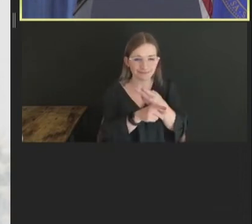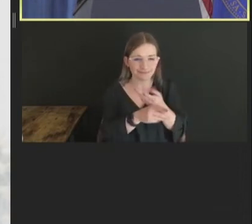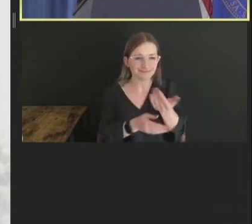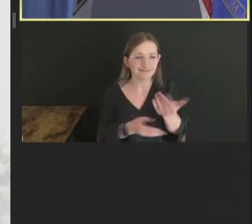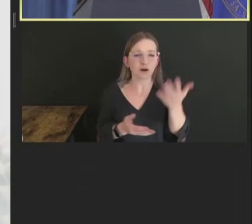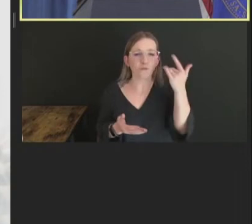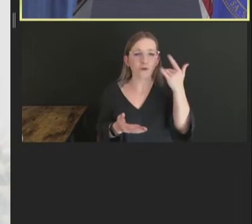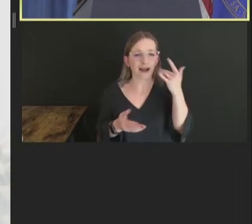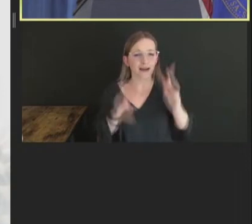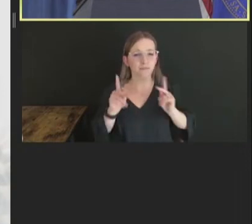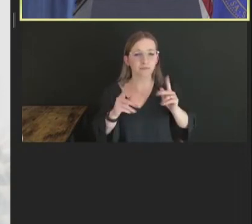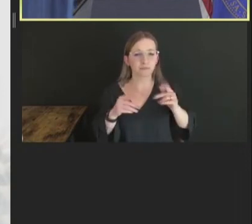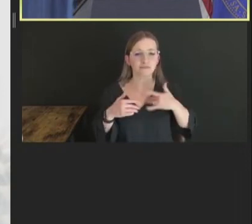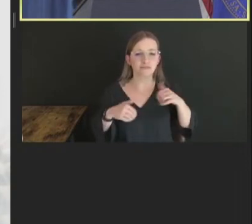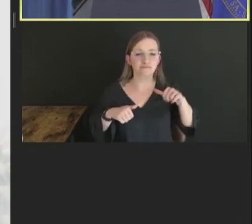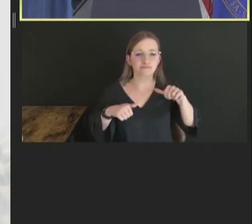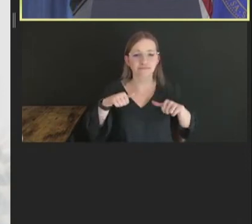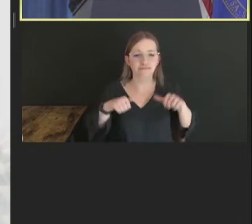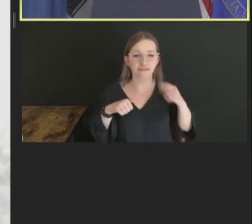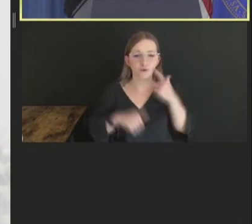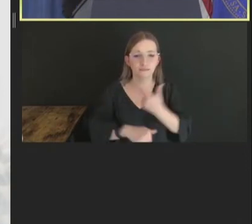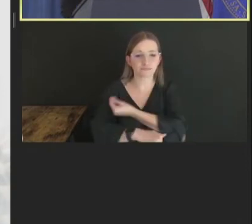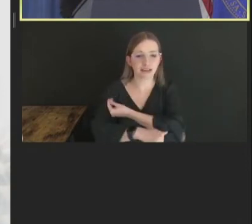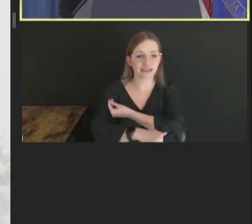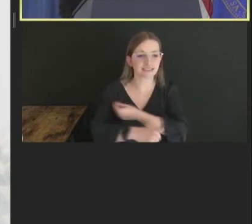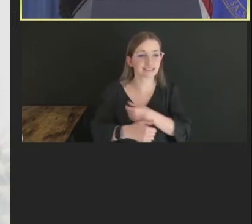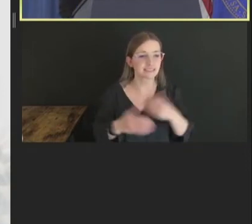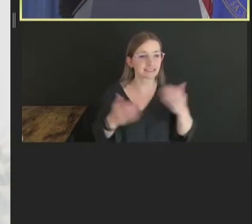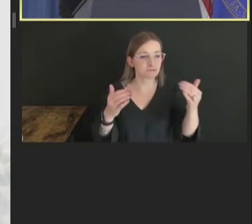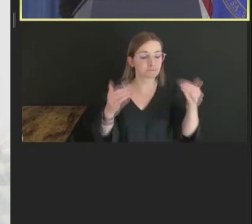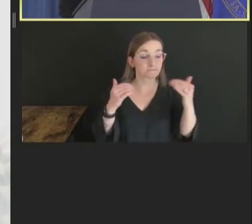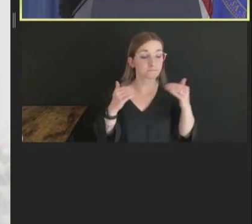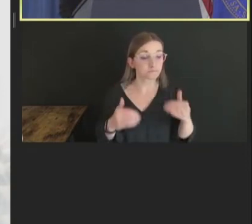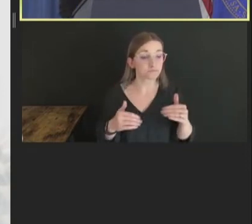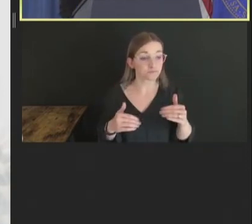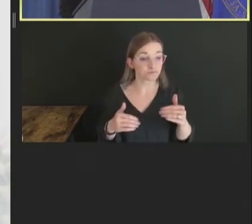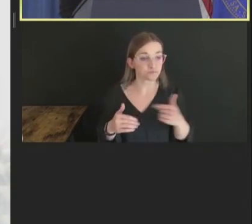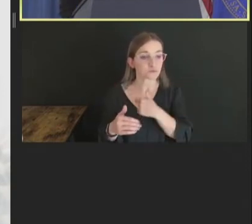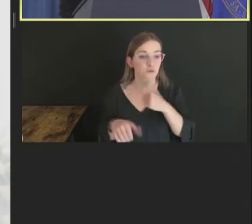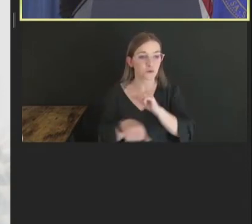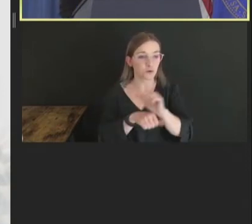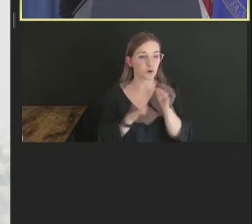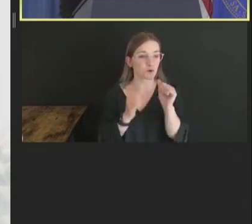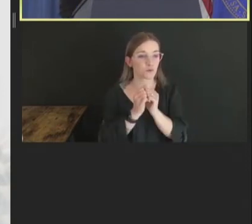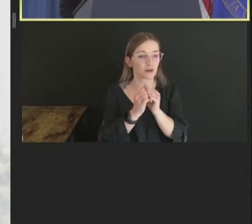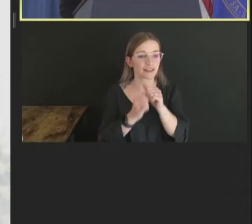messages for our actual communities in Arizona. And then, we worked with the Arizona Center for